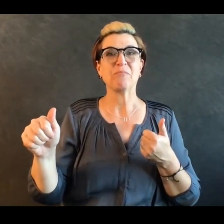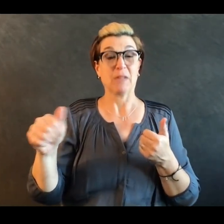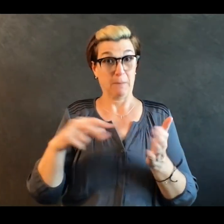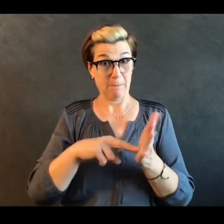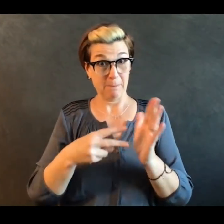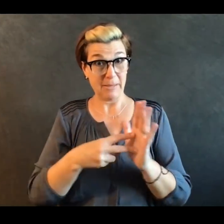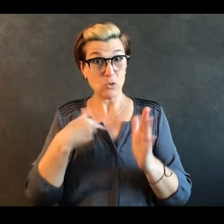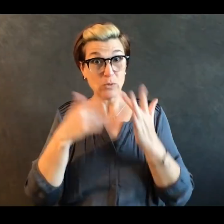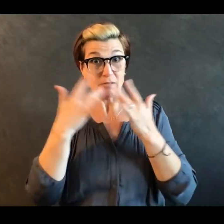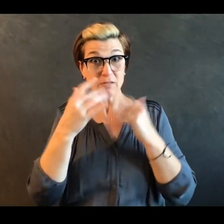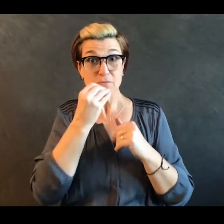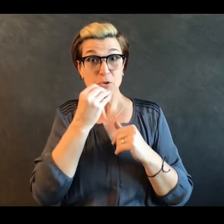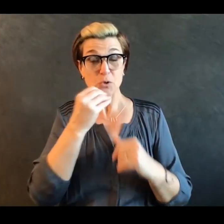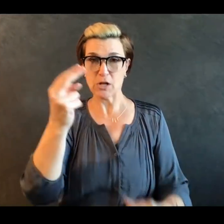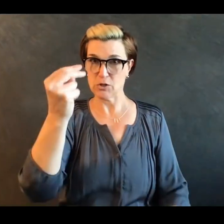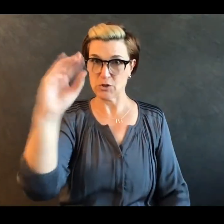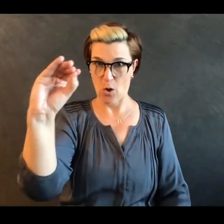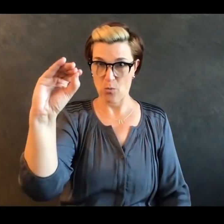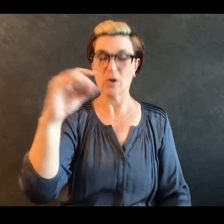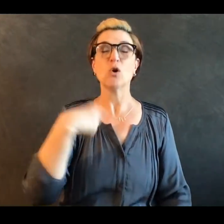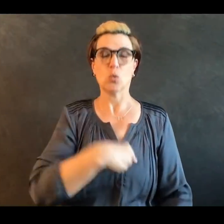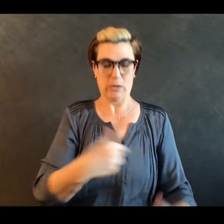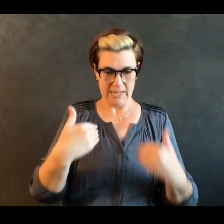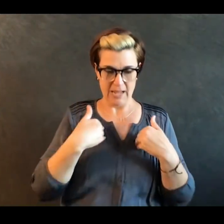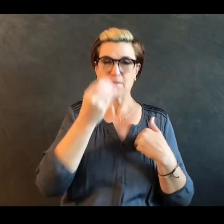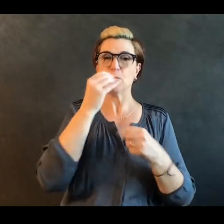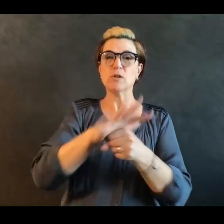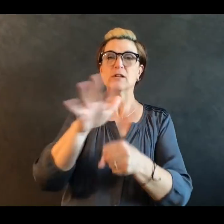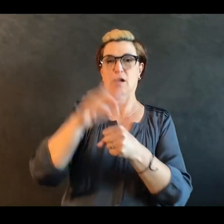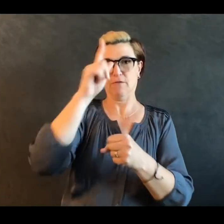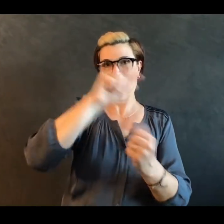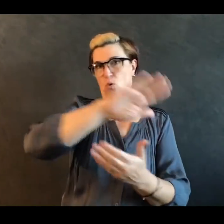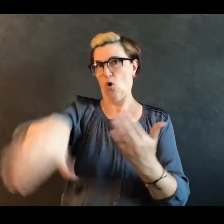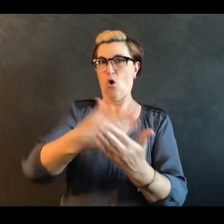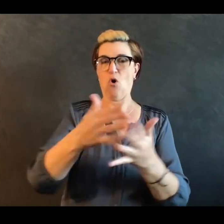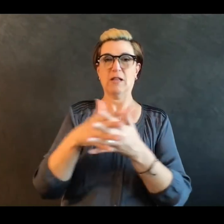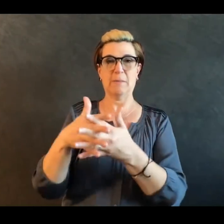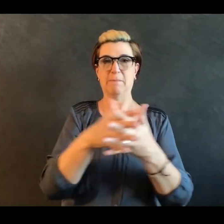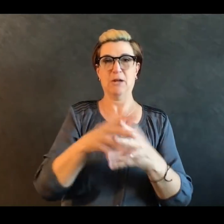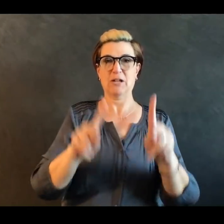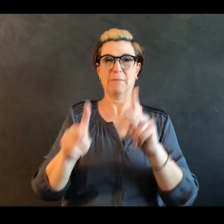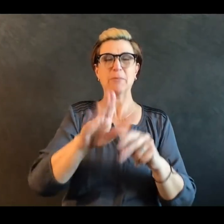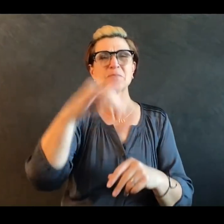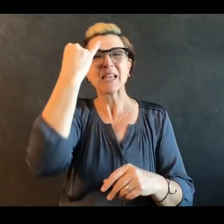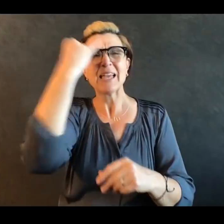food in this country to feed the American people you might think of it as an interstate when it's real flowing along